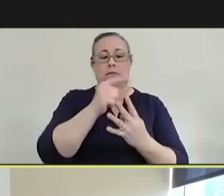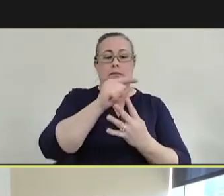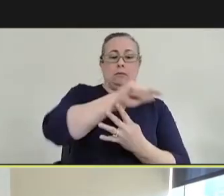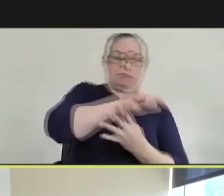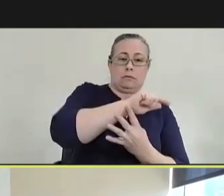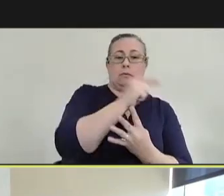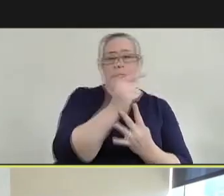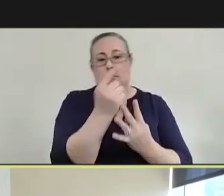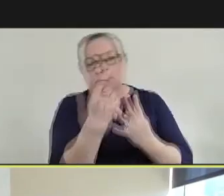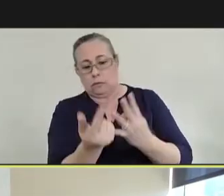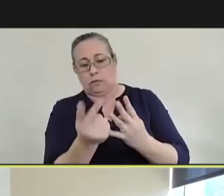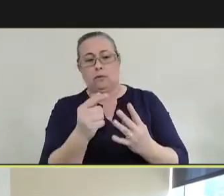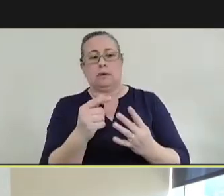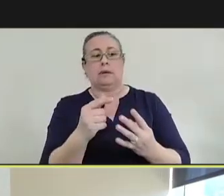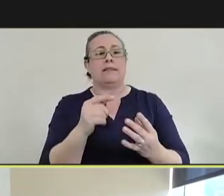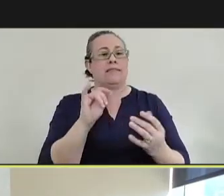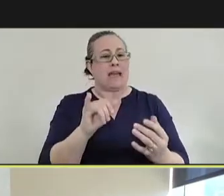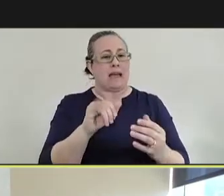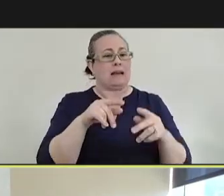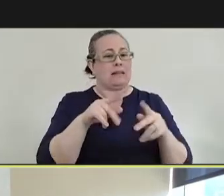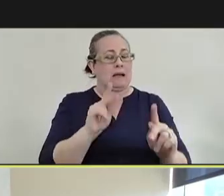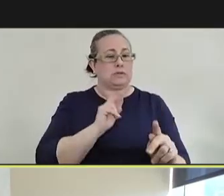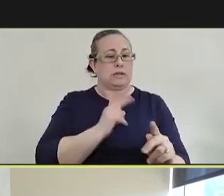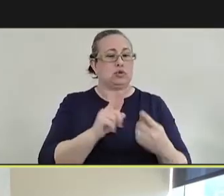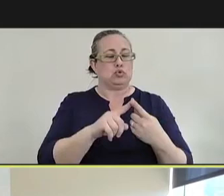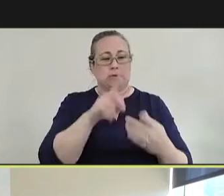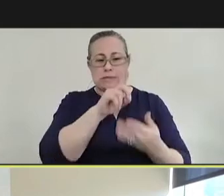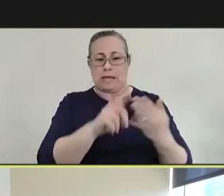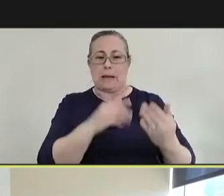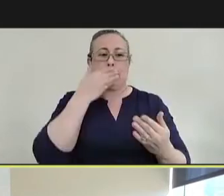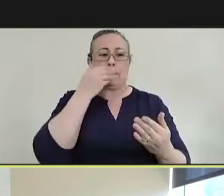which enables us to design or engineer better immunogens. And as you can imagine,